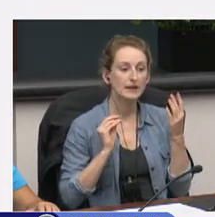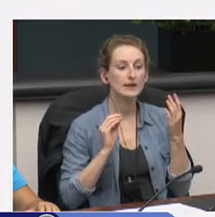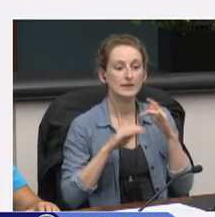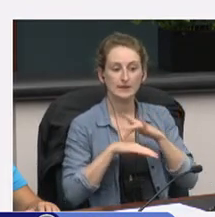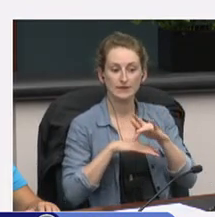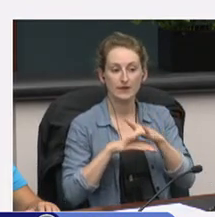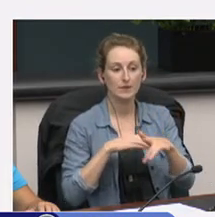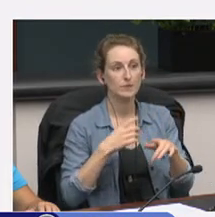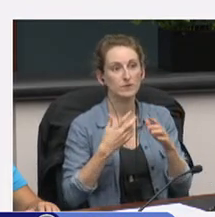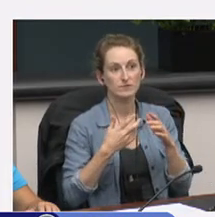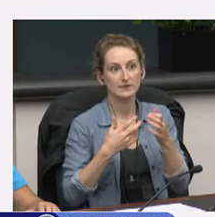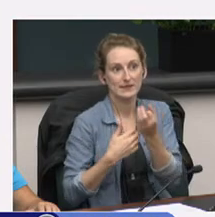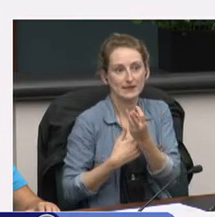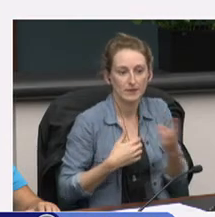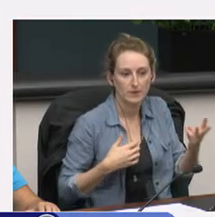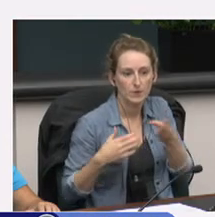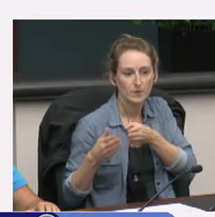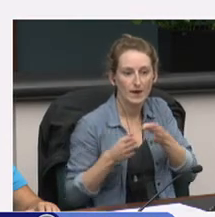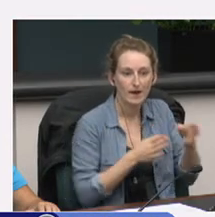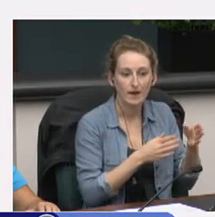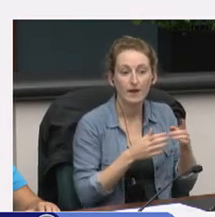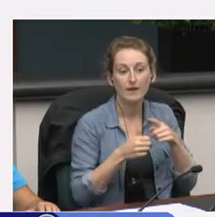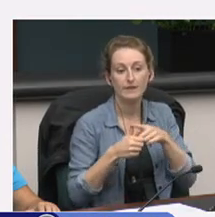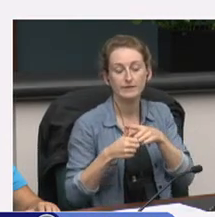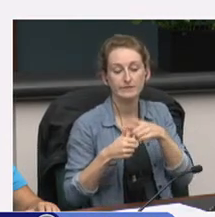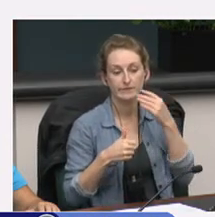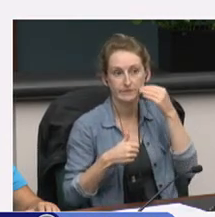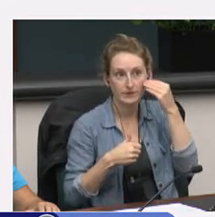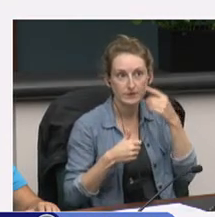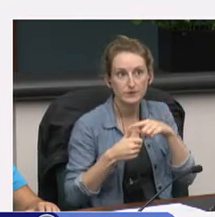housing projects there's a couple tears and how that is done